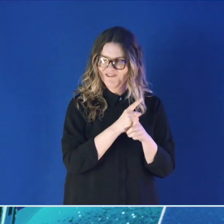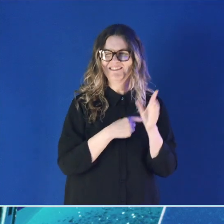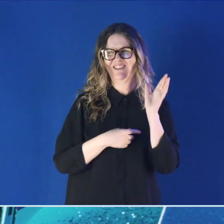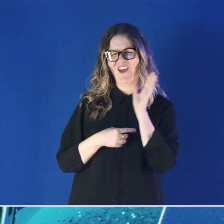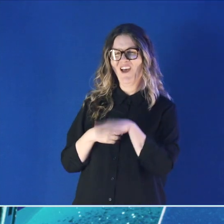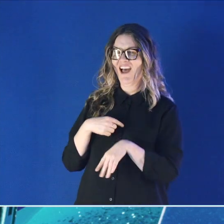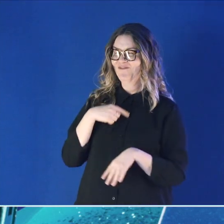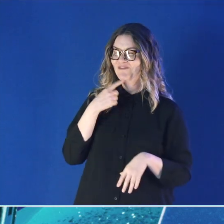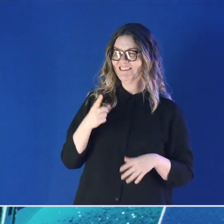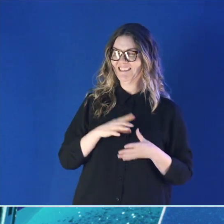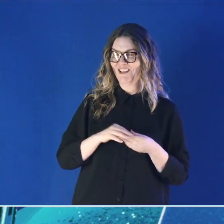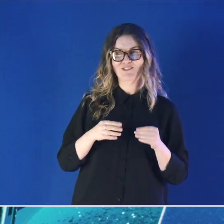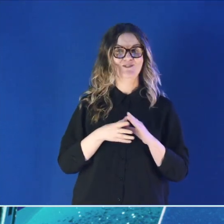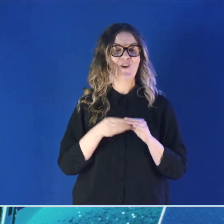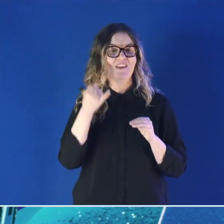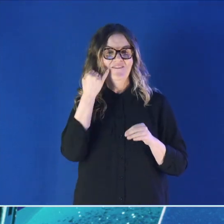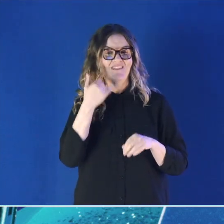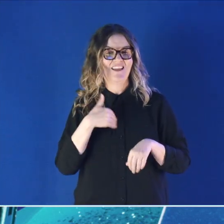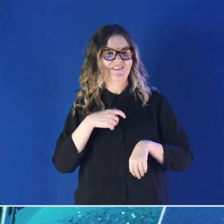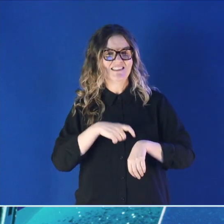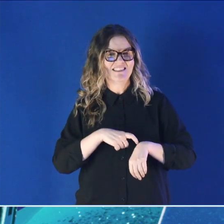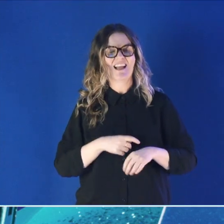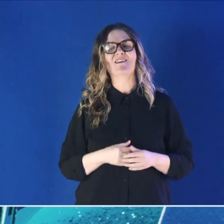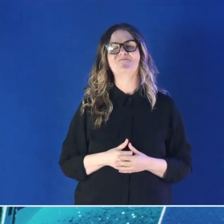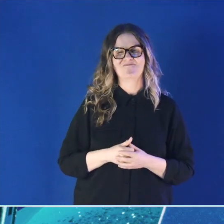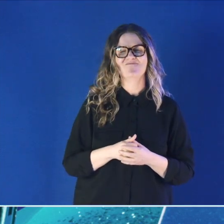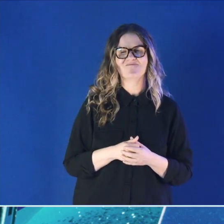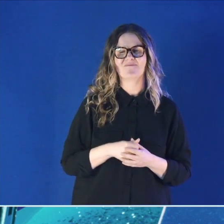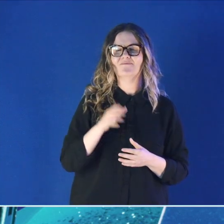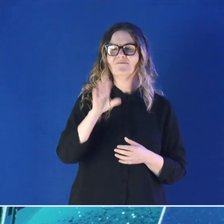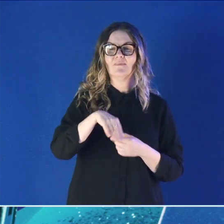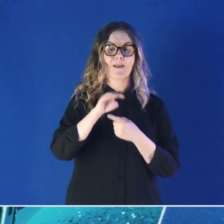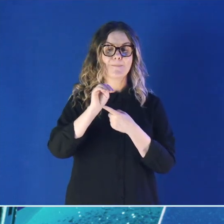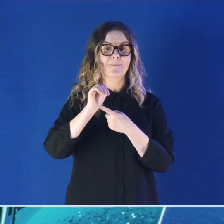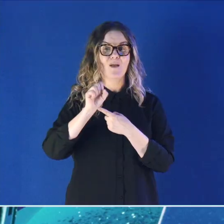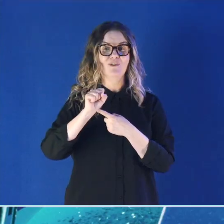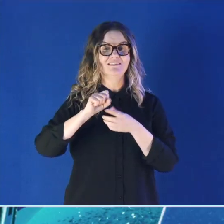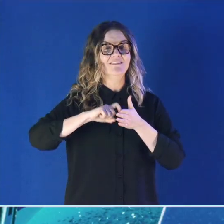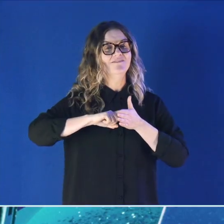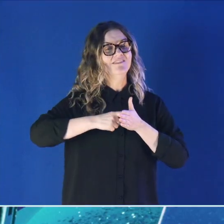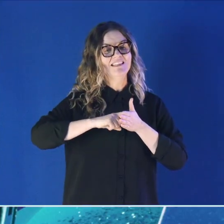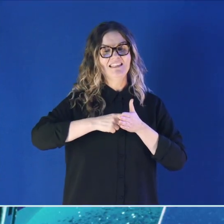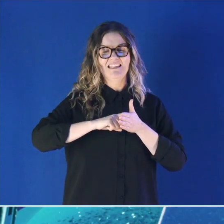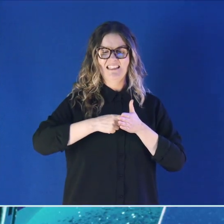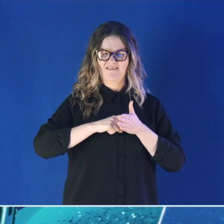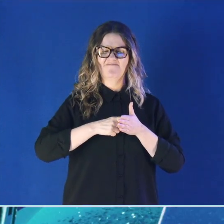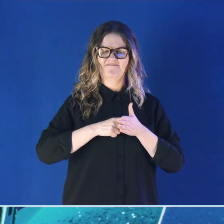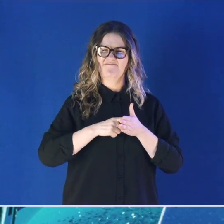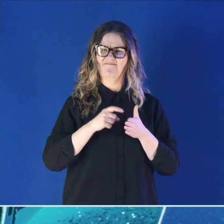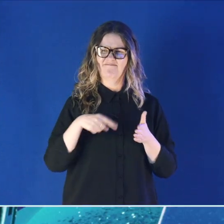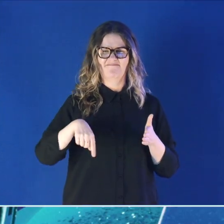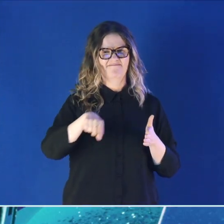Microsoft is so integral to our story as a company because, as students, we were beginning